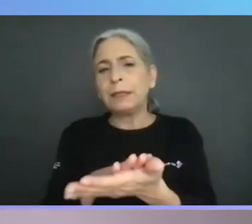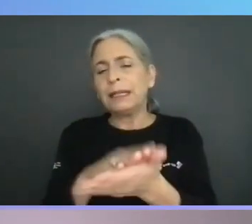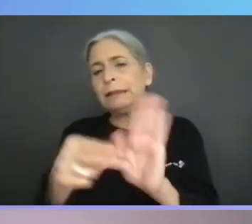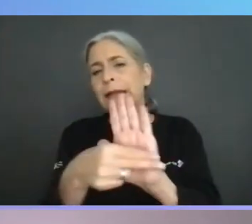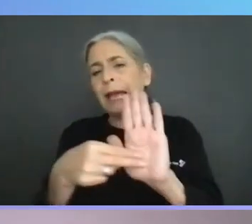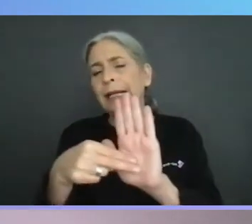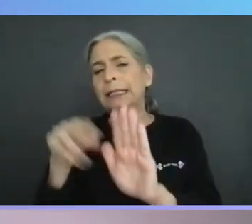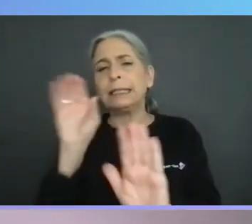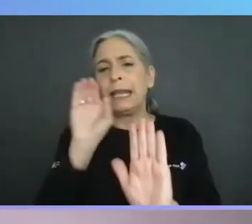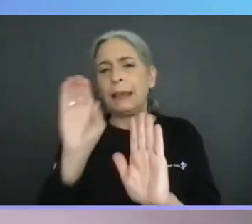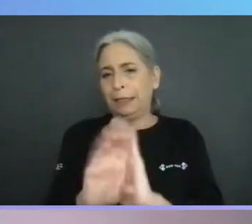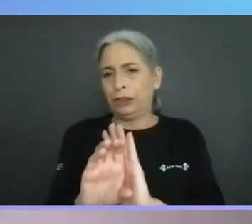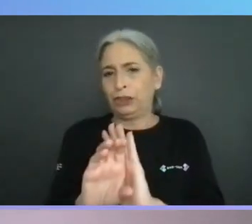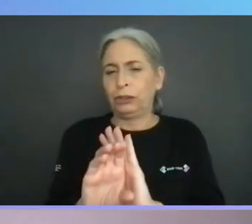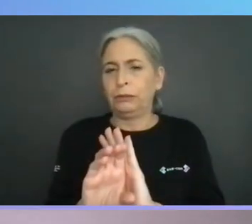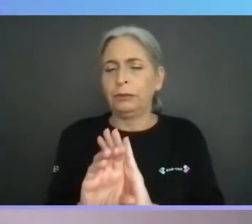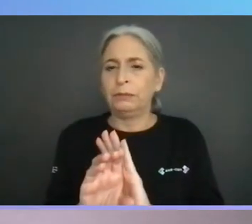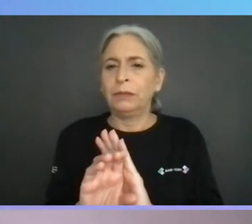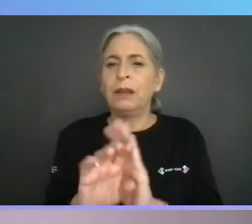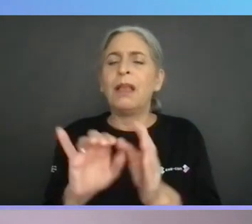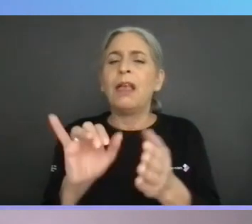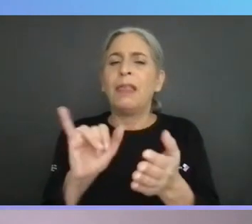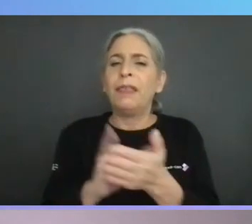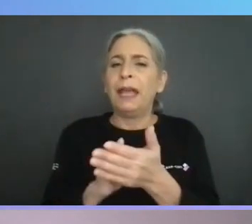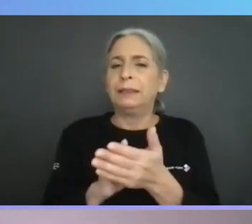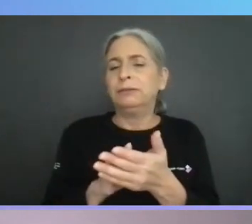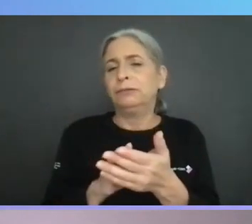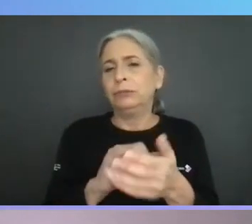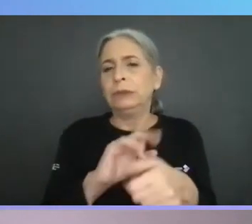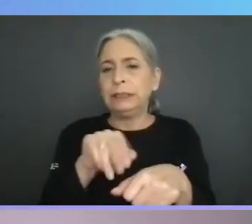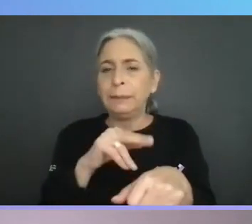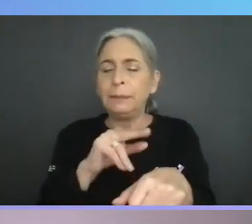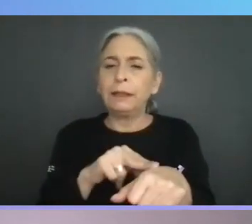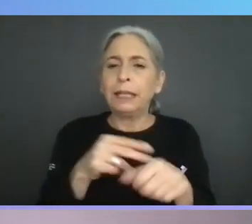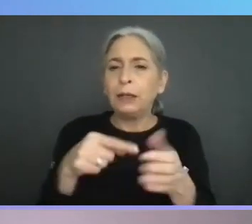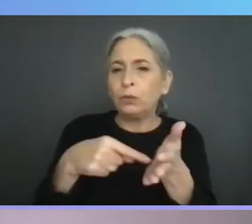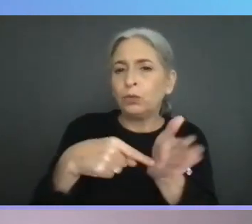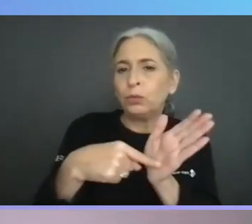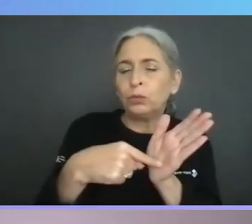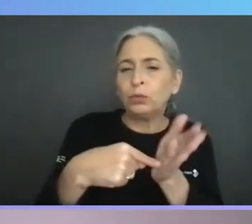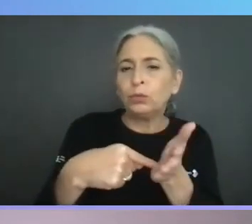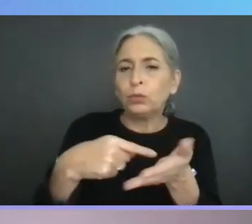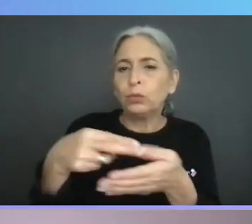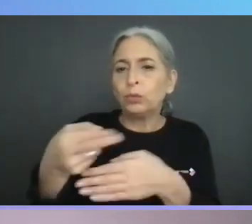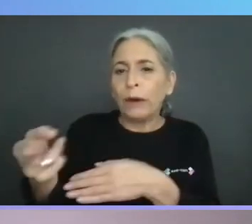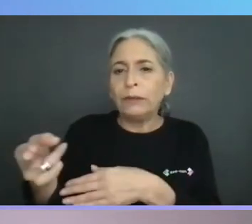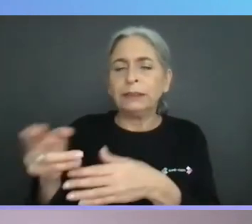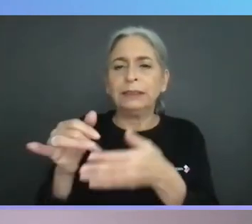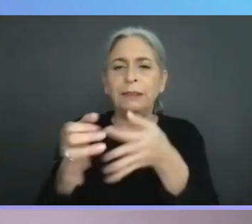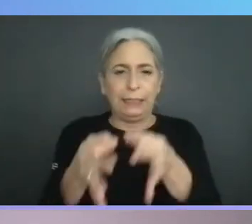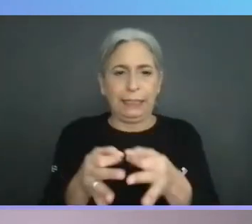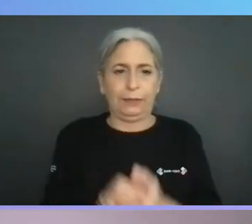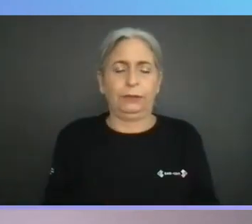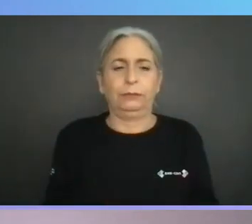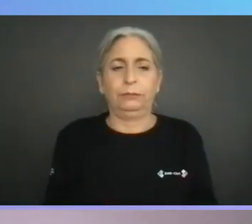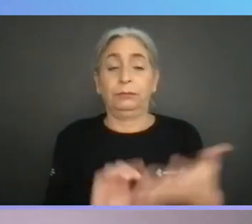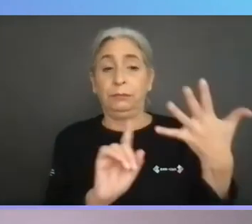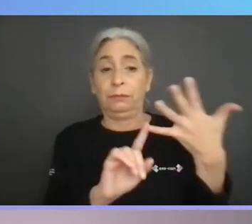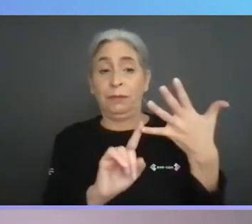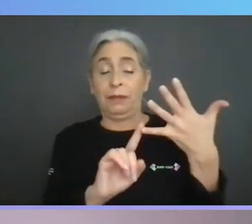this text typically references the image and provides additional information and details. And then lastly files.